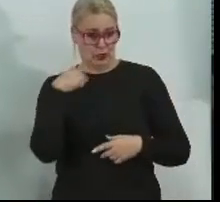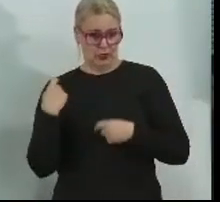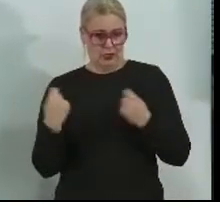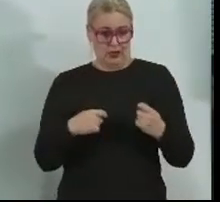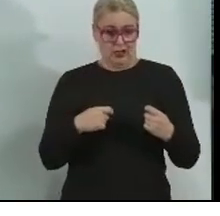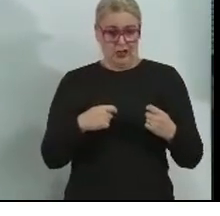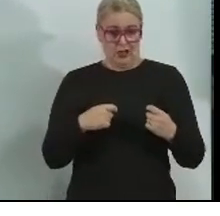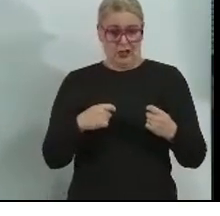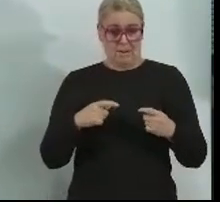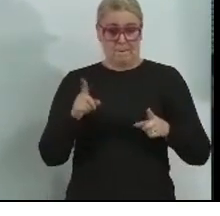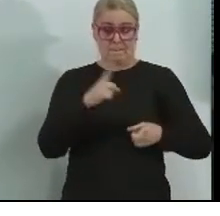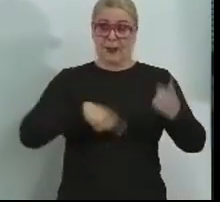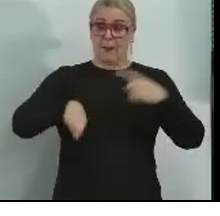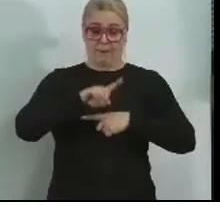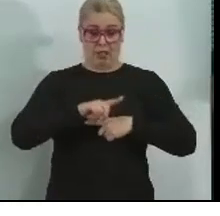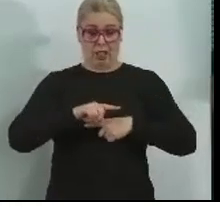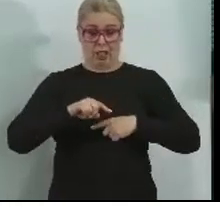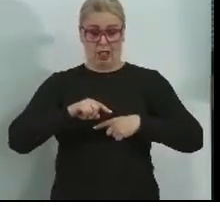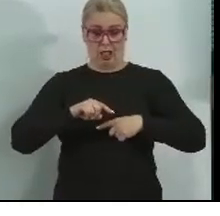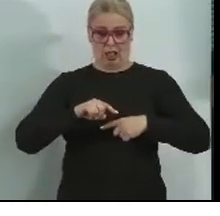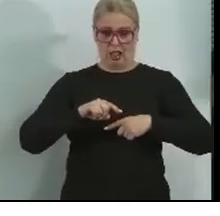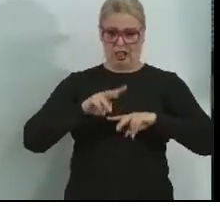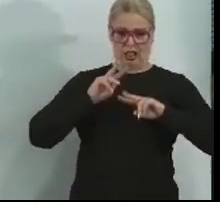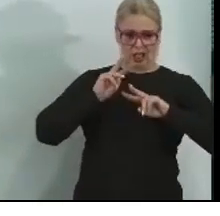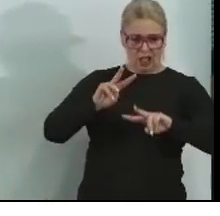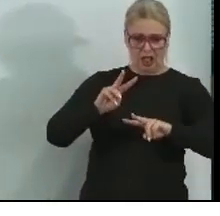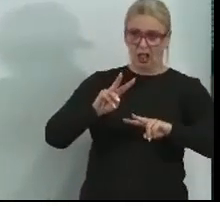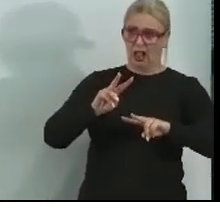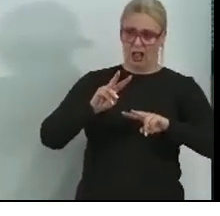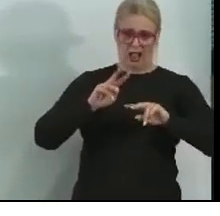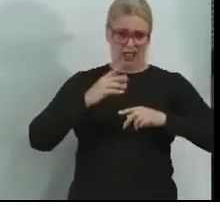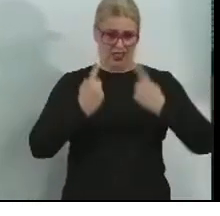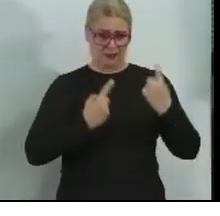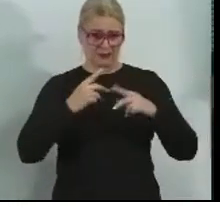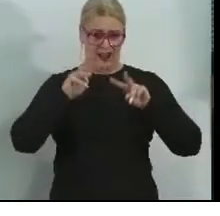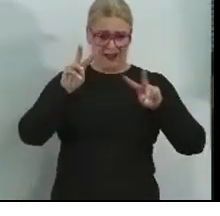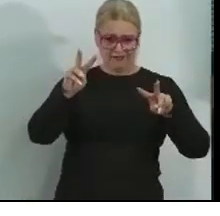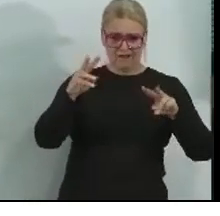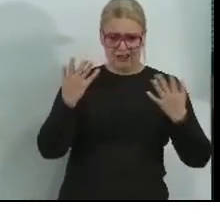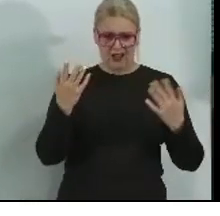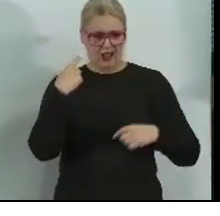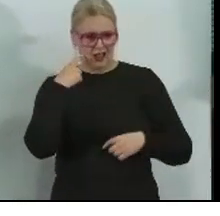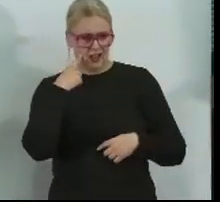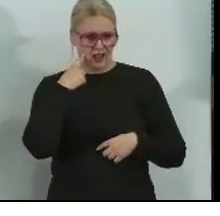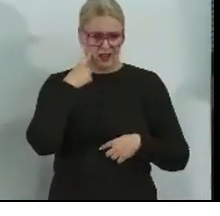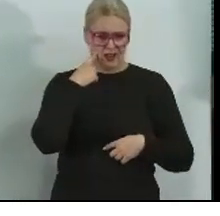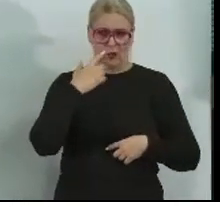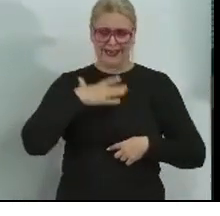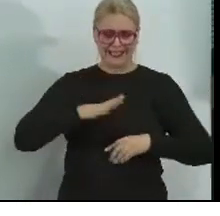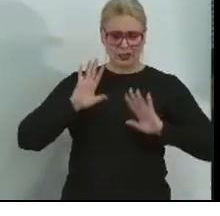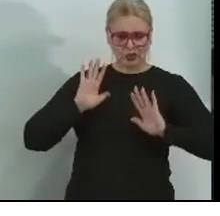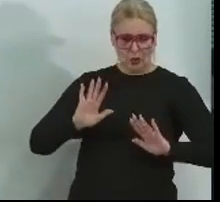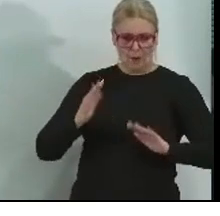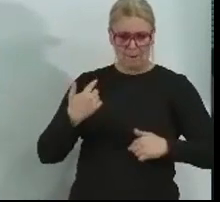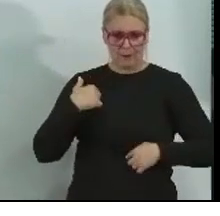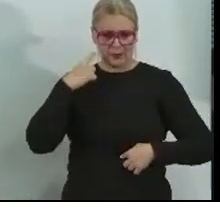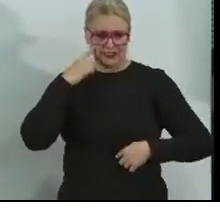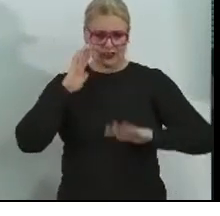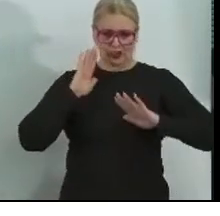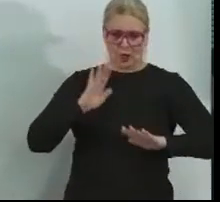We need to stop using that kind of easy win to bring people in and start to think about a more